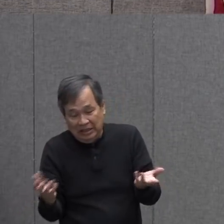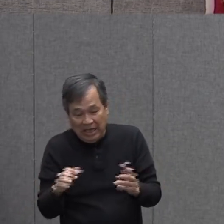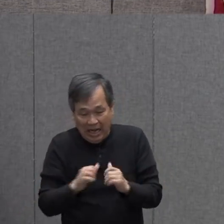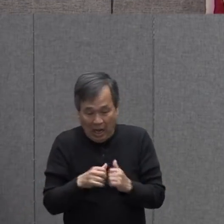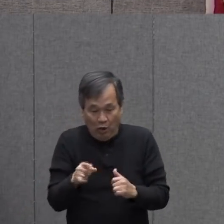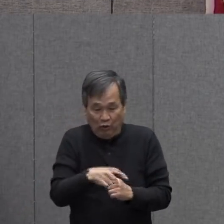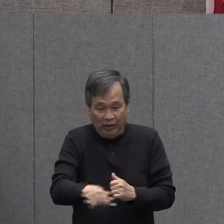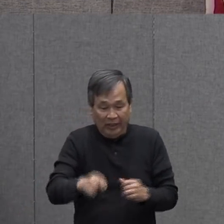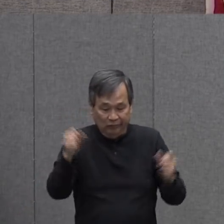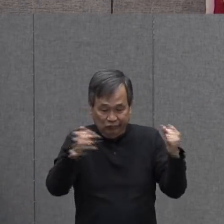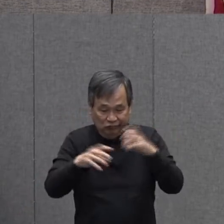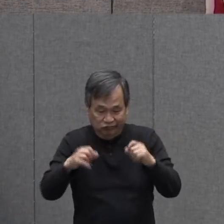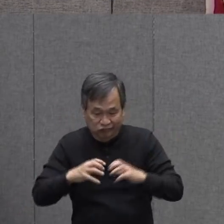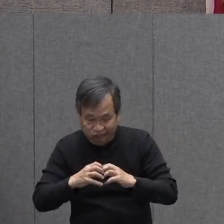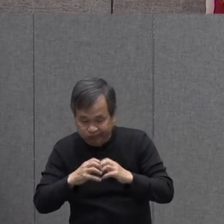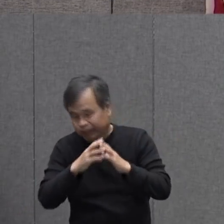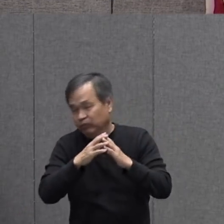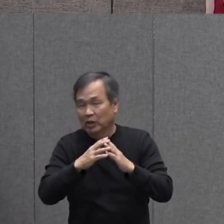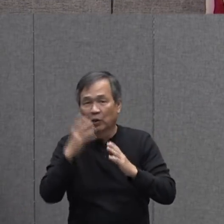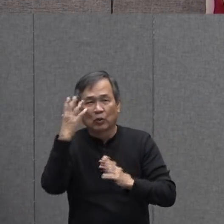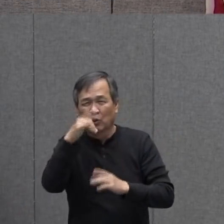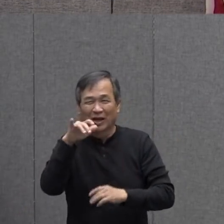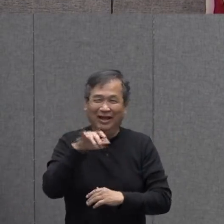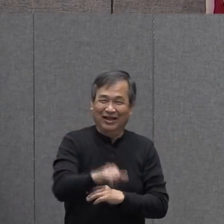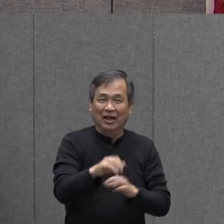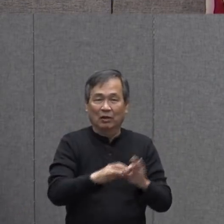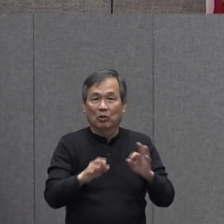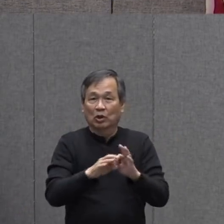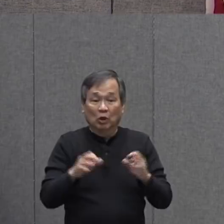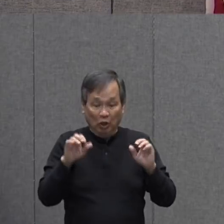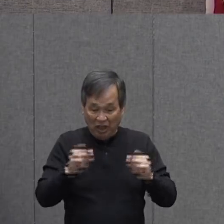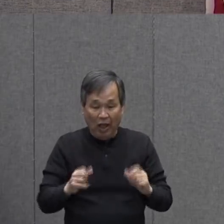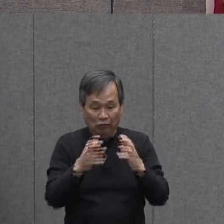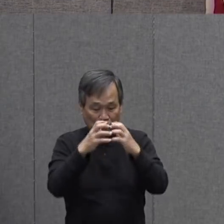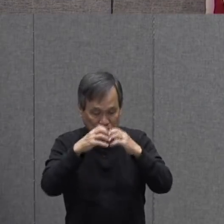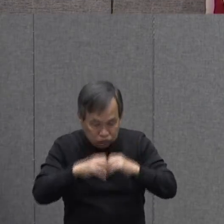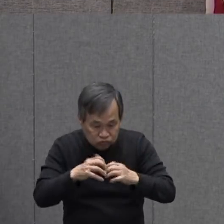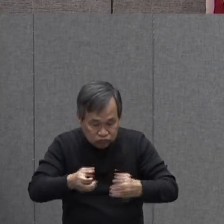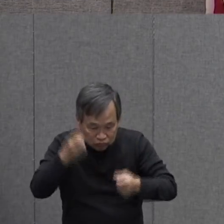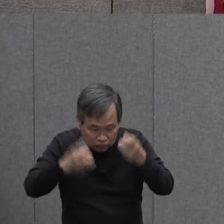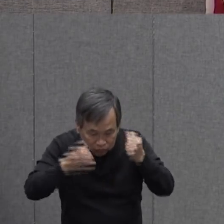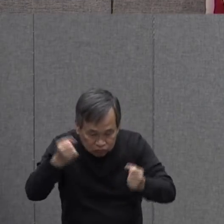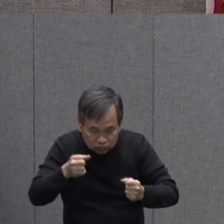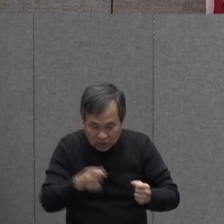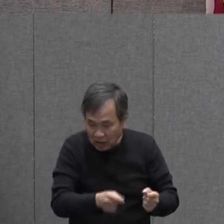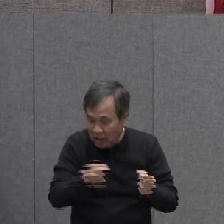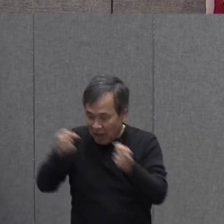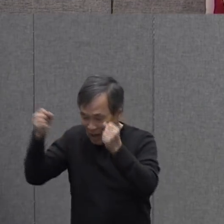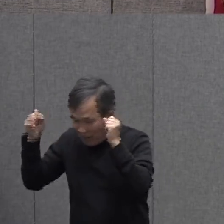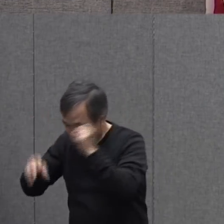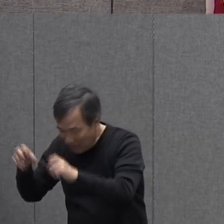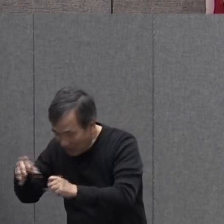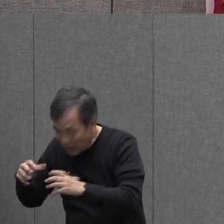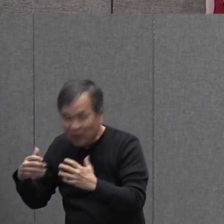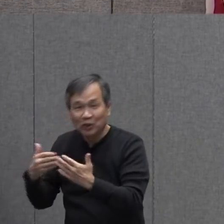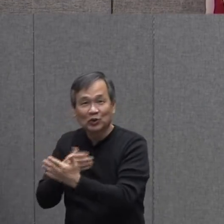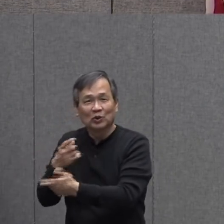and how we can make new things or different things? Why is that important in science? Why is that important in engineering?